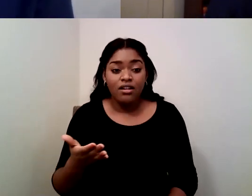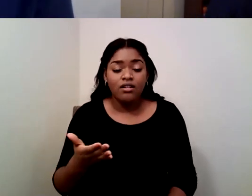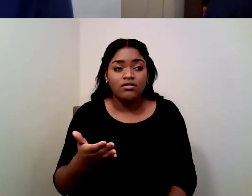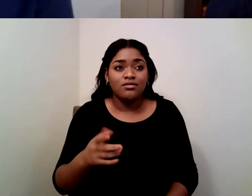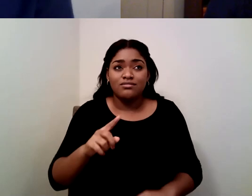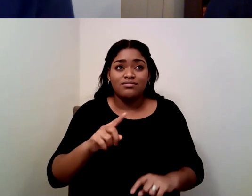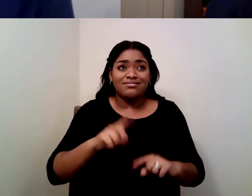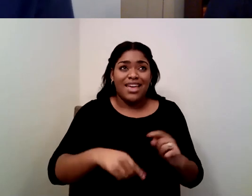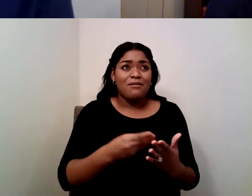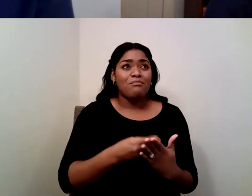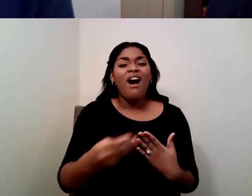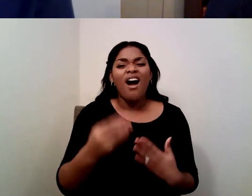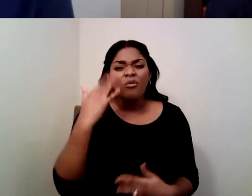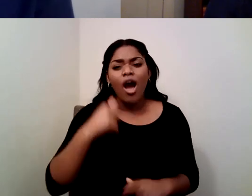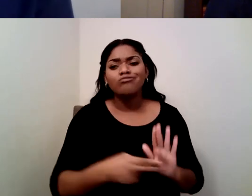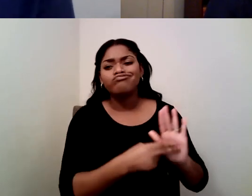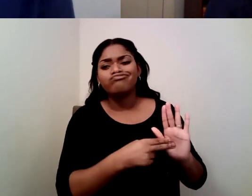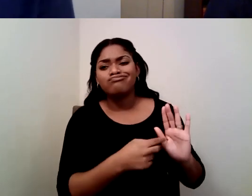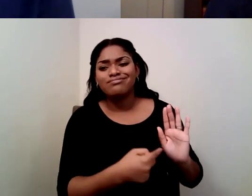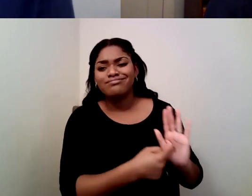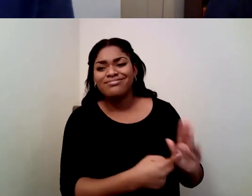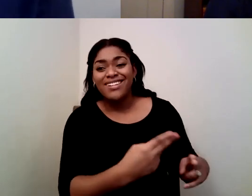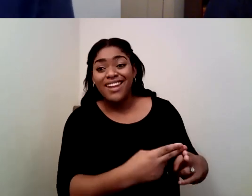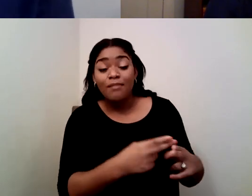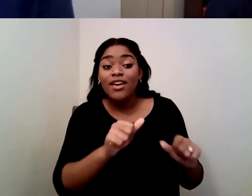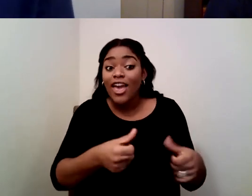it based on the name. You can try it based on the name and then